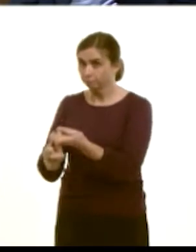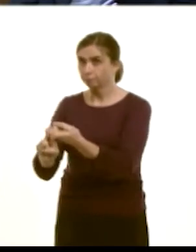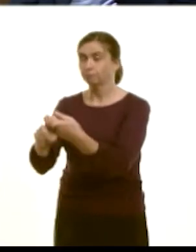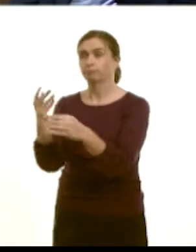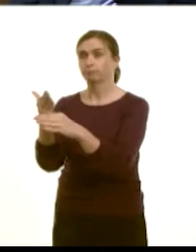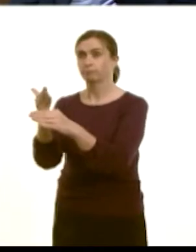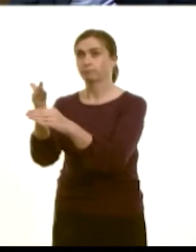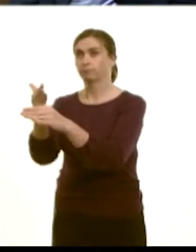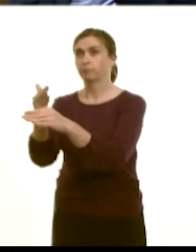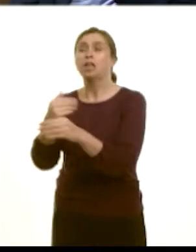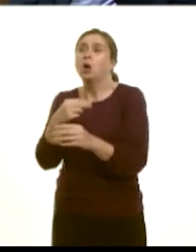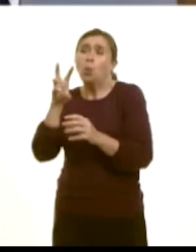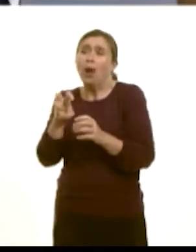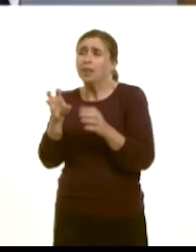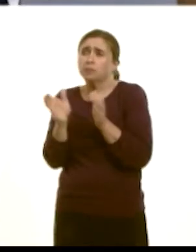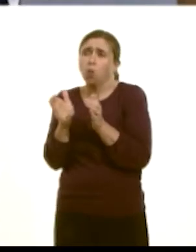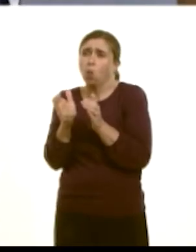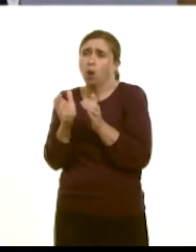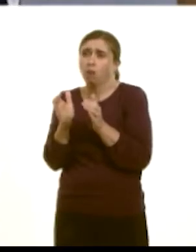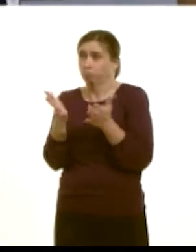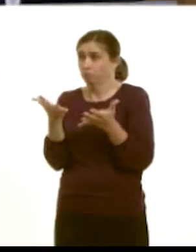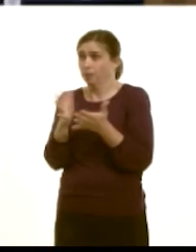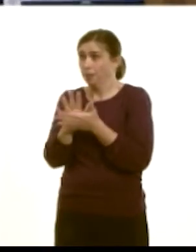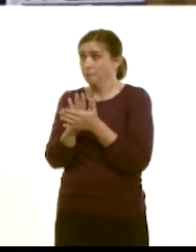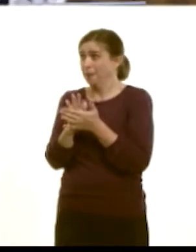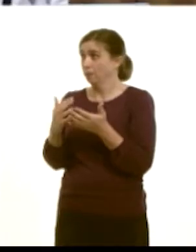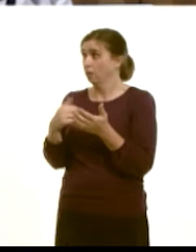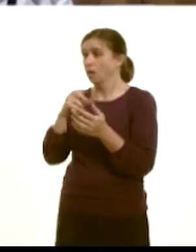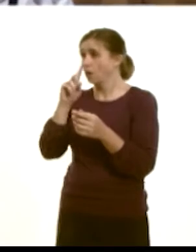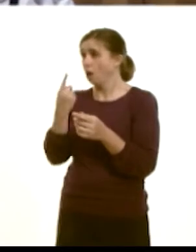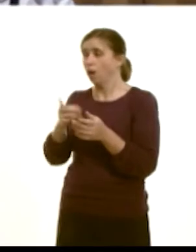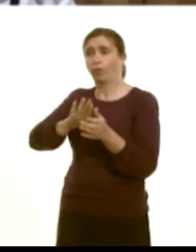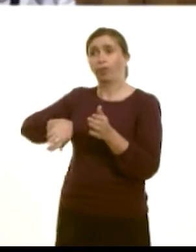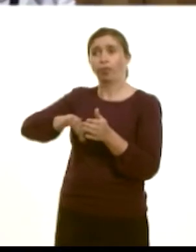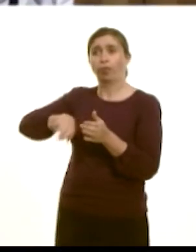We are a small nation; we cannot afford to see talent wasted, and it is important that we maximise that talent.